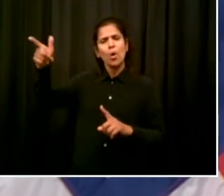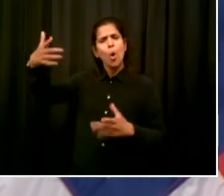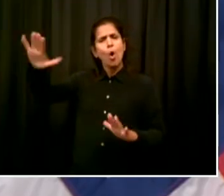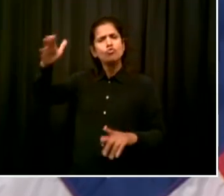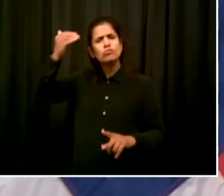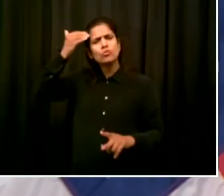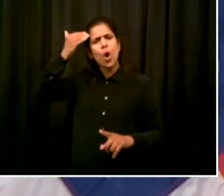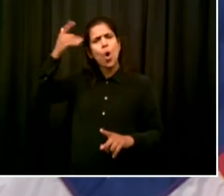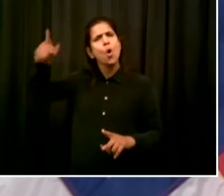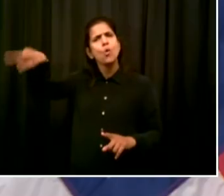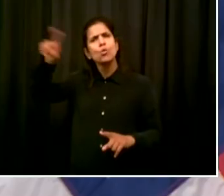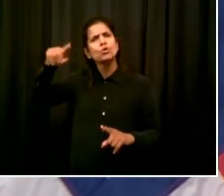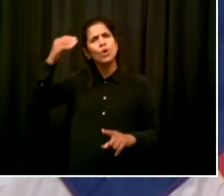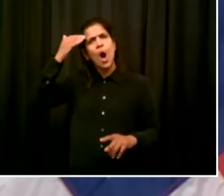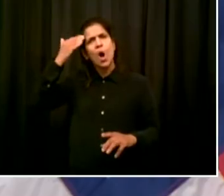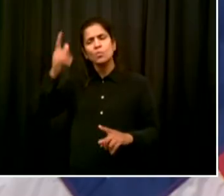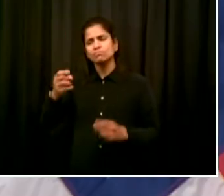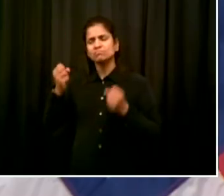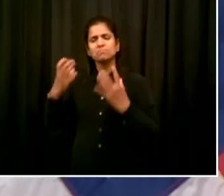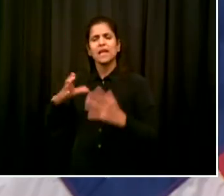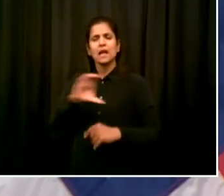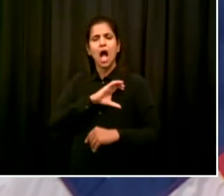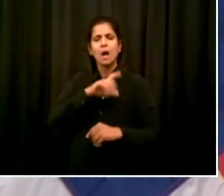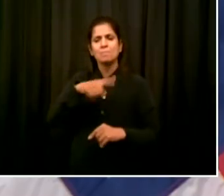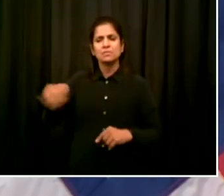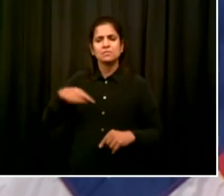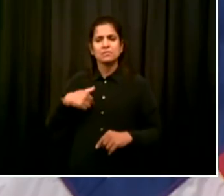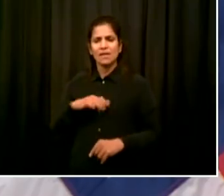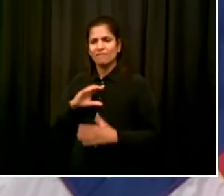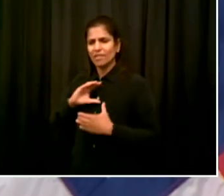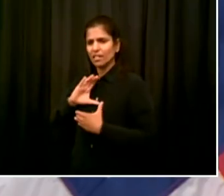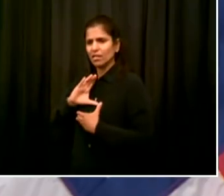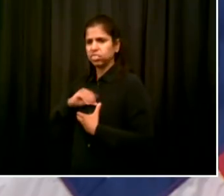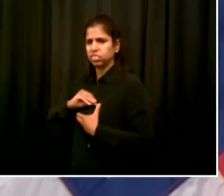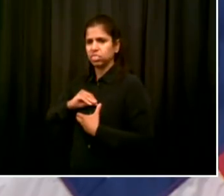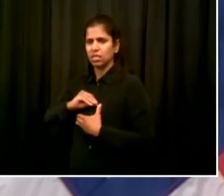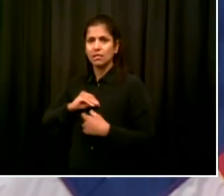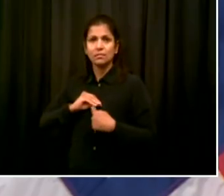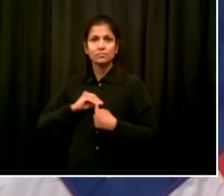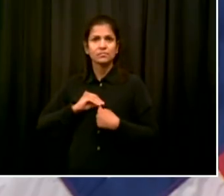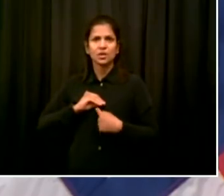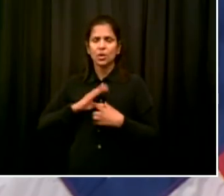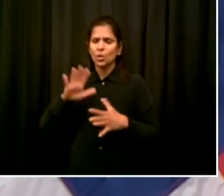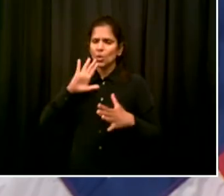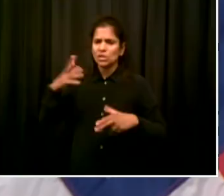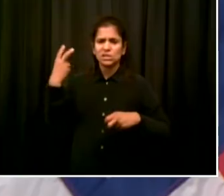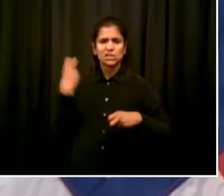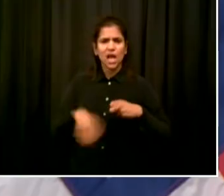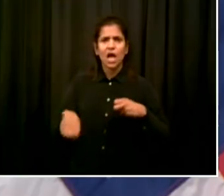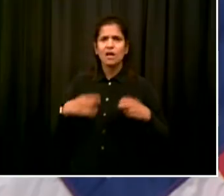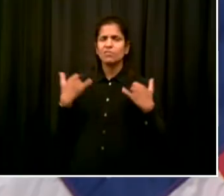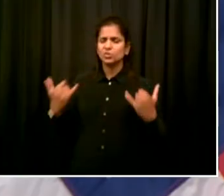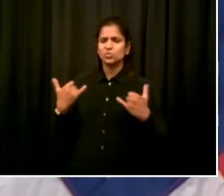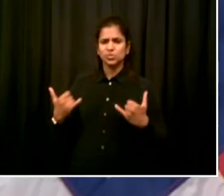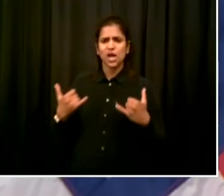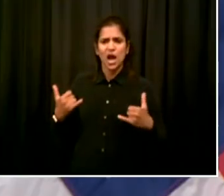COPS THAT WORK FOR THEM . U YO DON'T NEED TO BE IN THE POLICE DEPARTMENT TO